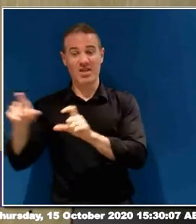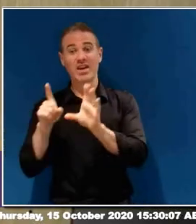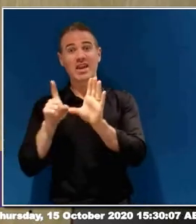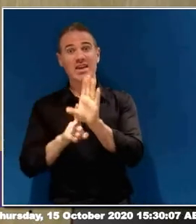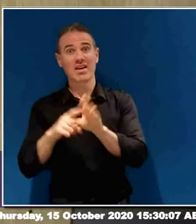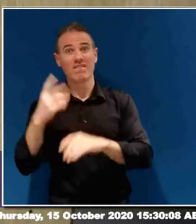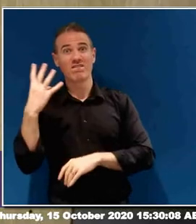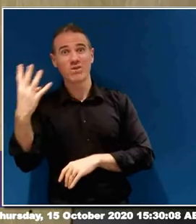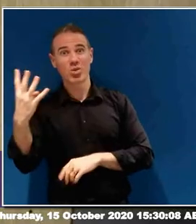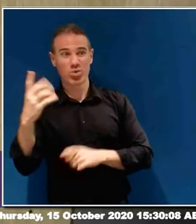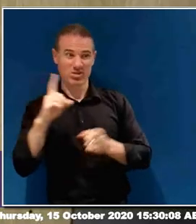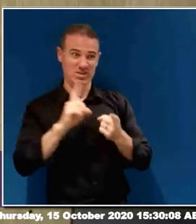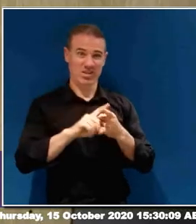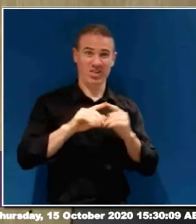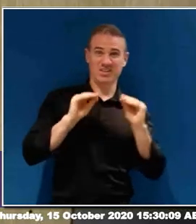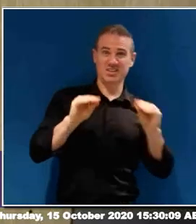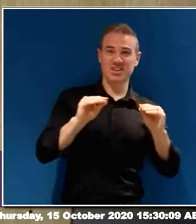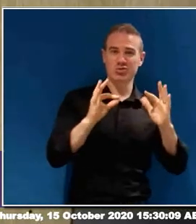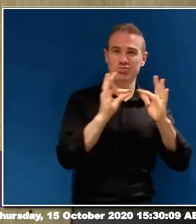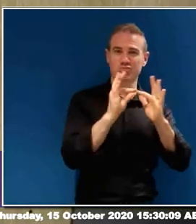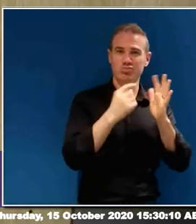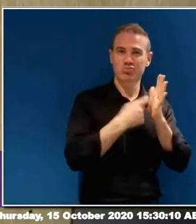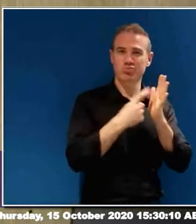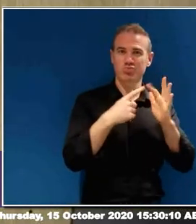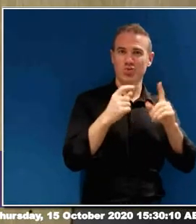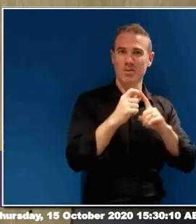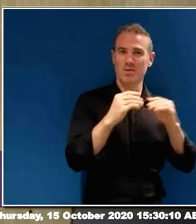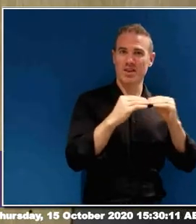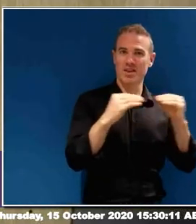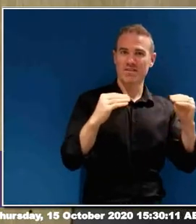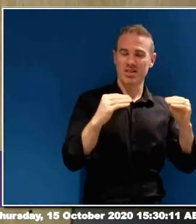Daniel, because she knew that he would never be at the expected level